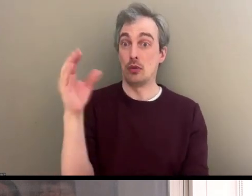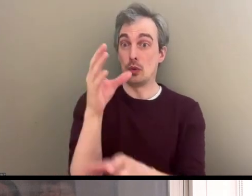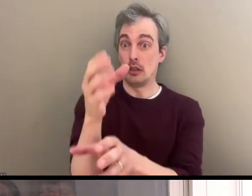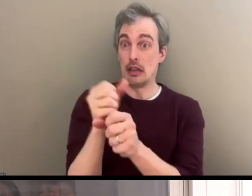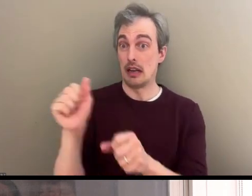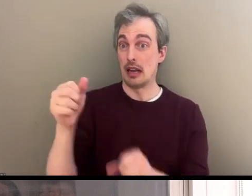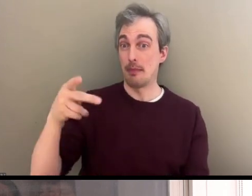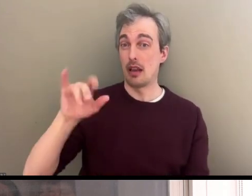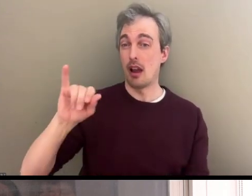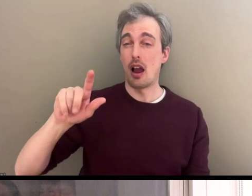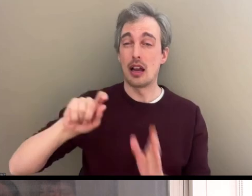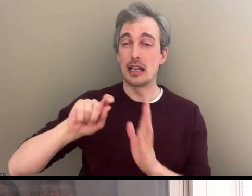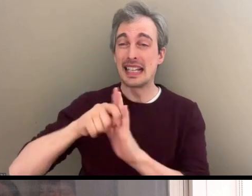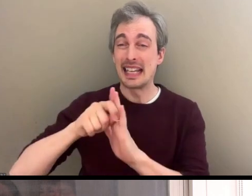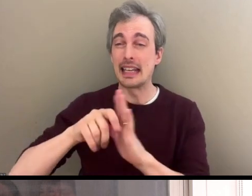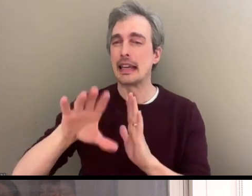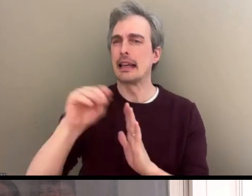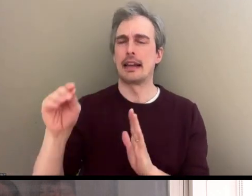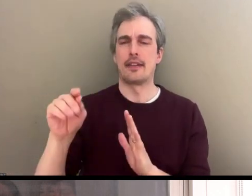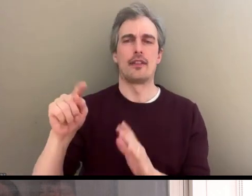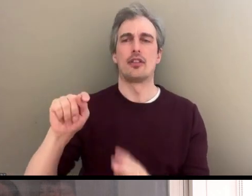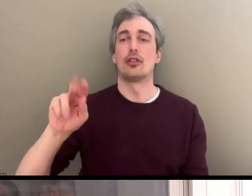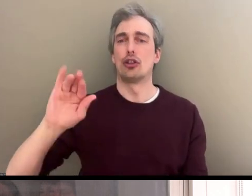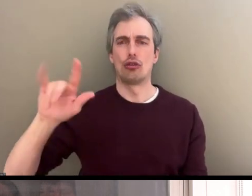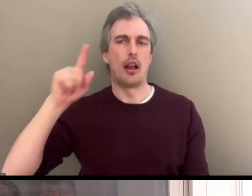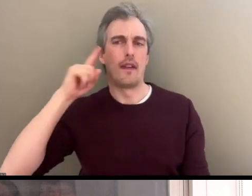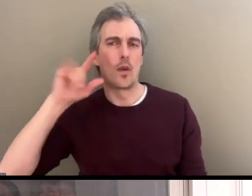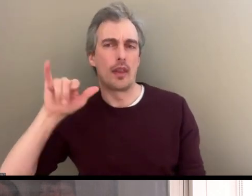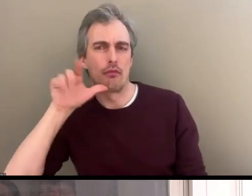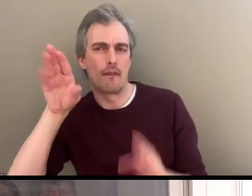that, so we won't focus too much on that. You could use it with GitHub Actions.